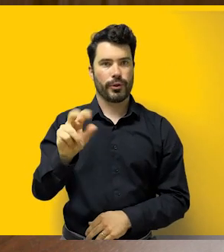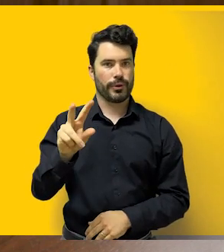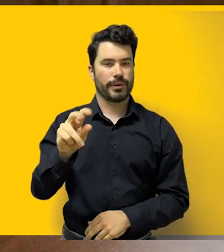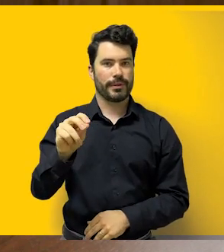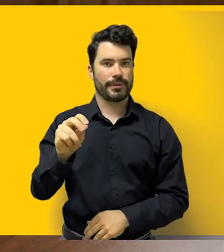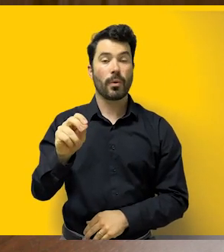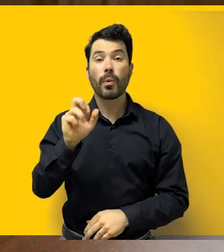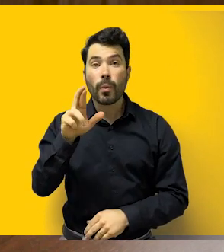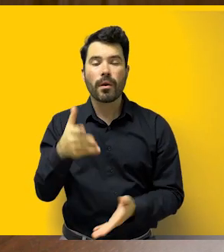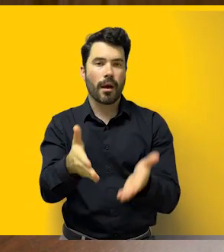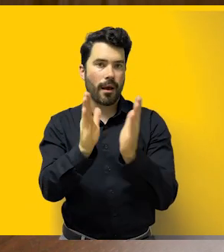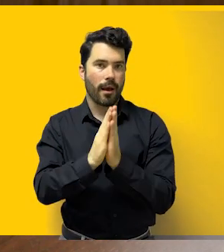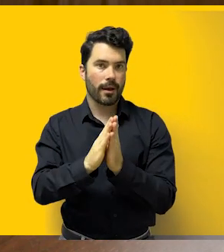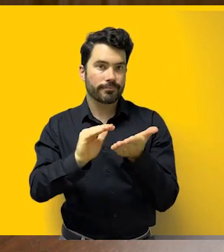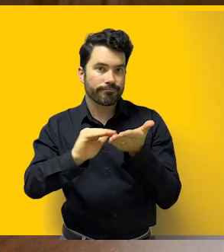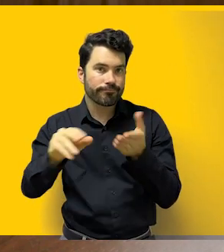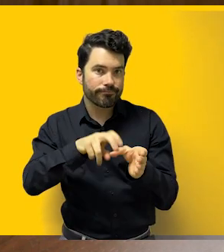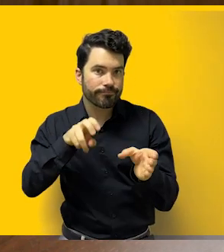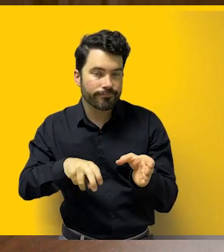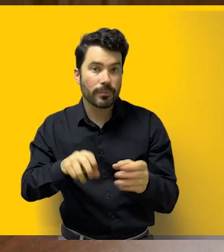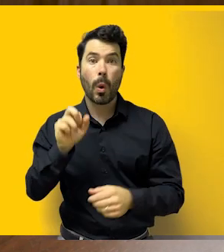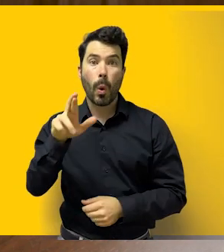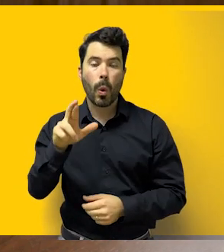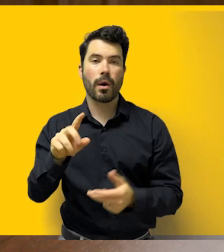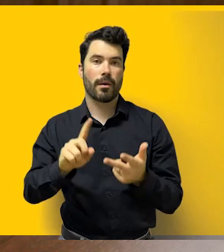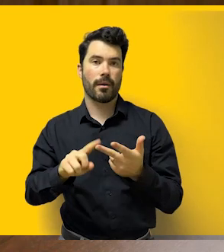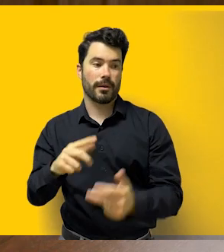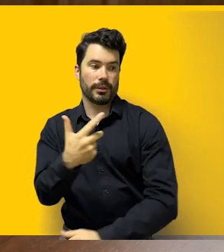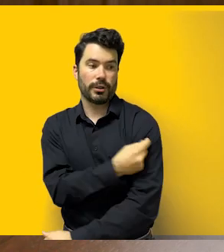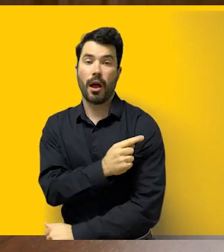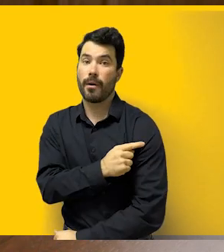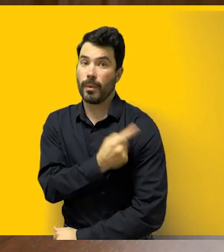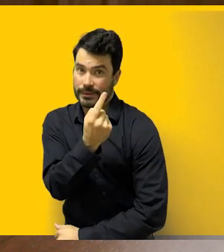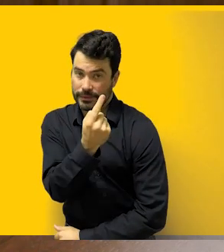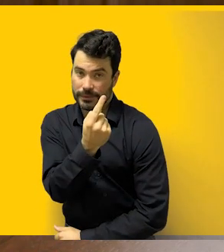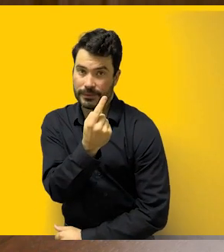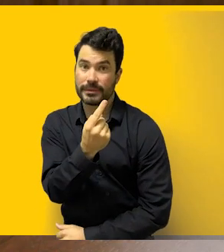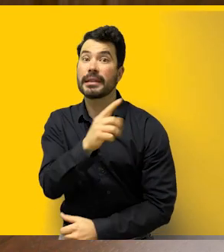requested an exemption or received their first shot. This includes remote employees.